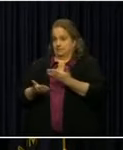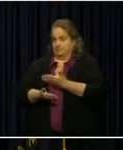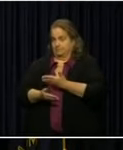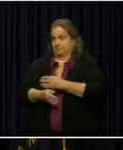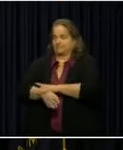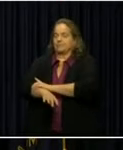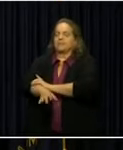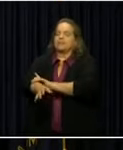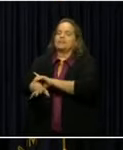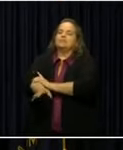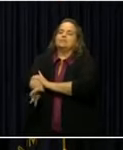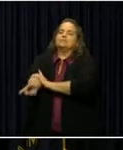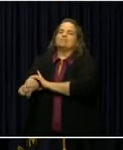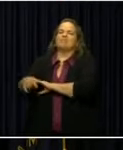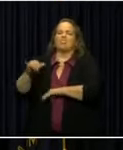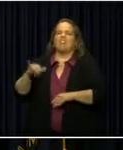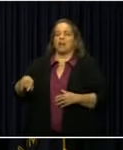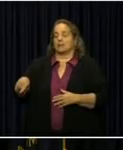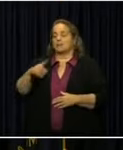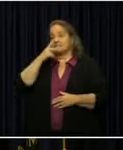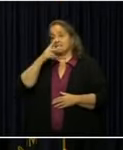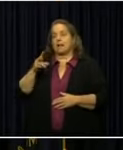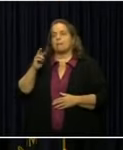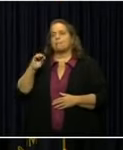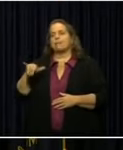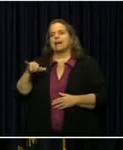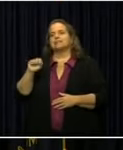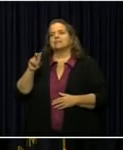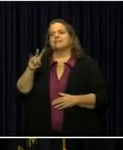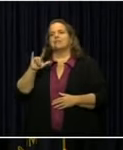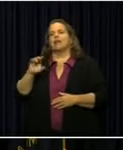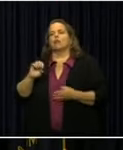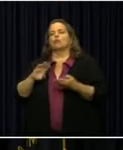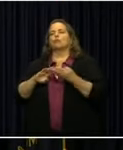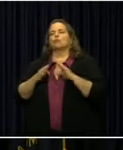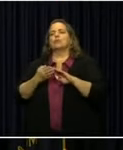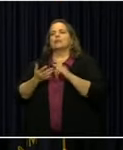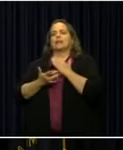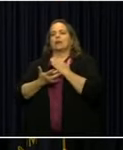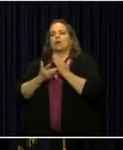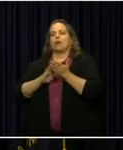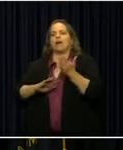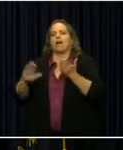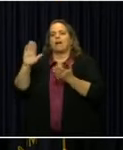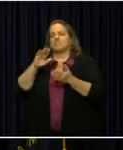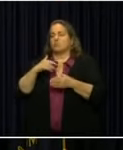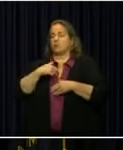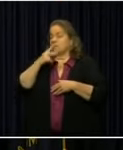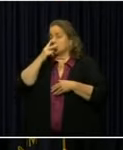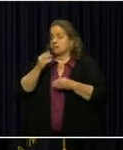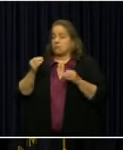BY EMPLOYERS AS WELL. AND I THOUGHT THAT THIS WAS A REALLY GOOD EXAMPLE BY KELLY